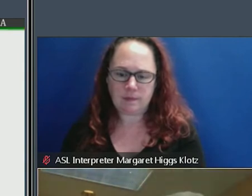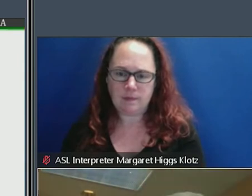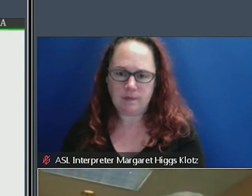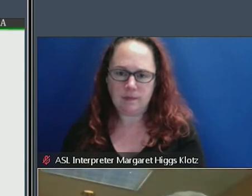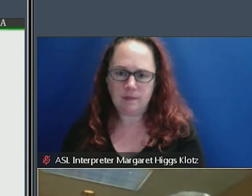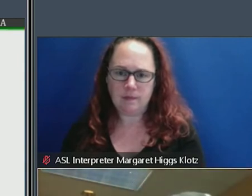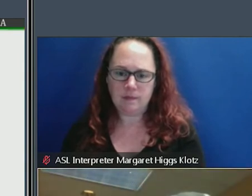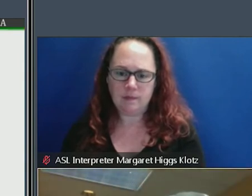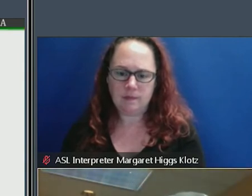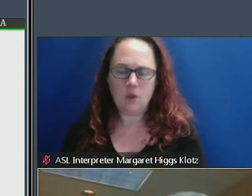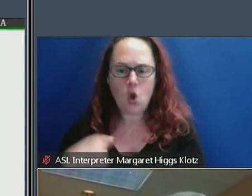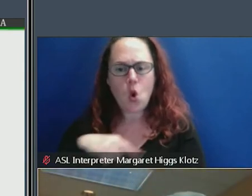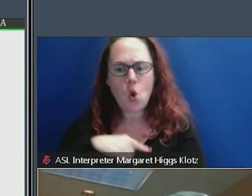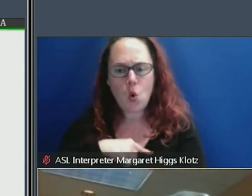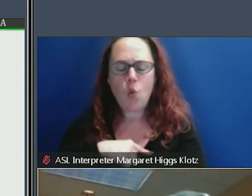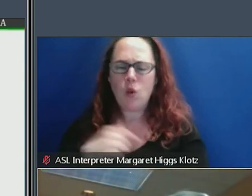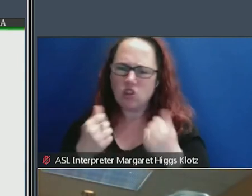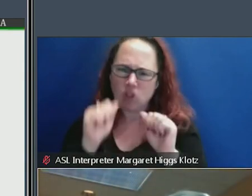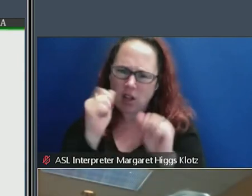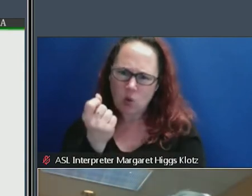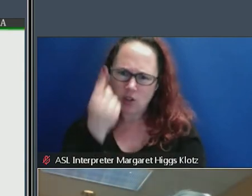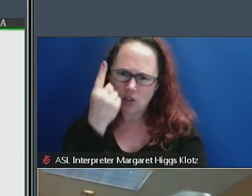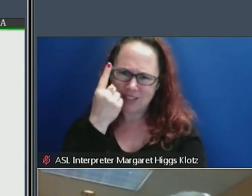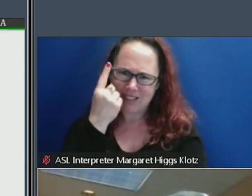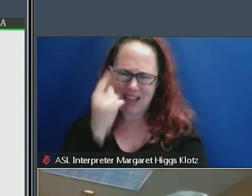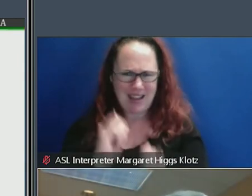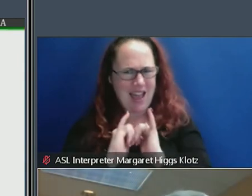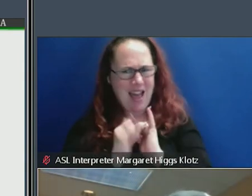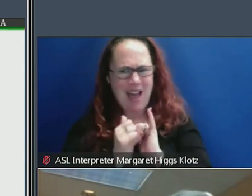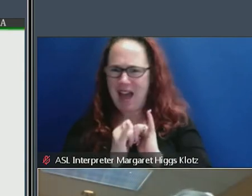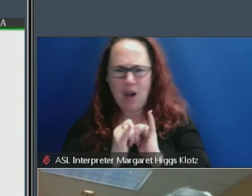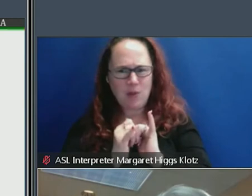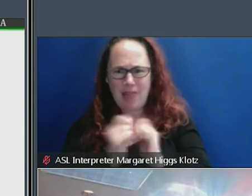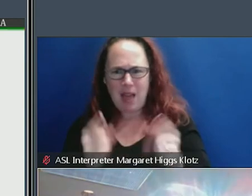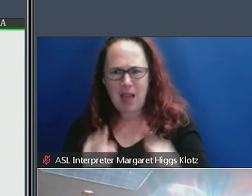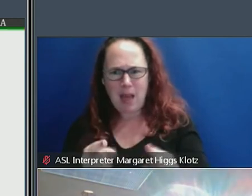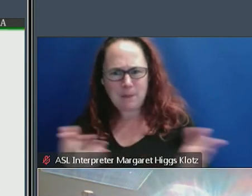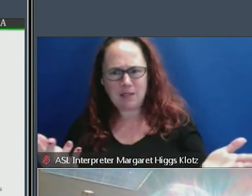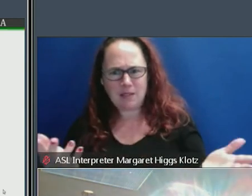Okay. We're trying to understand how in the world did this happen? How in the world,